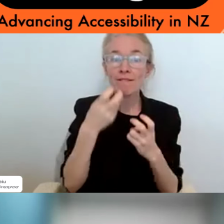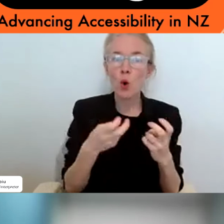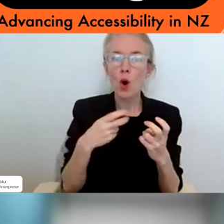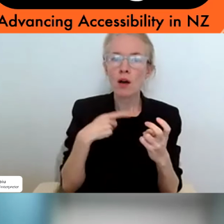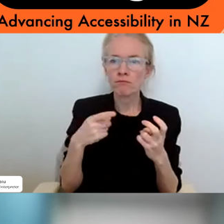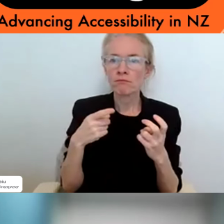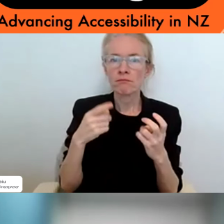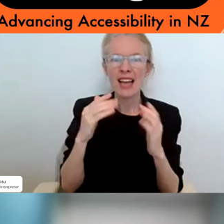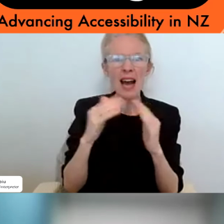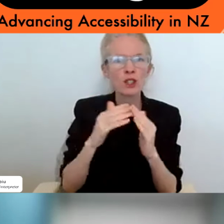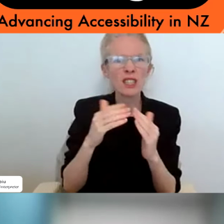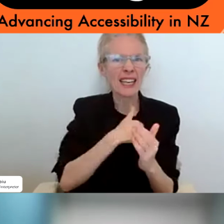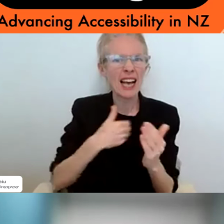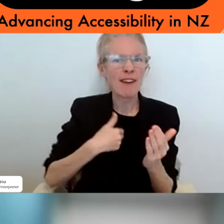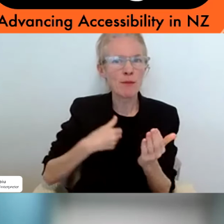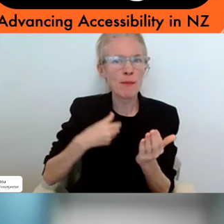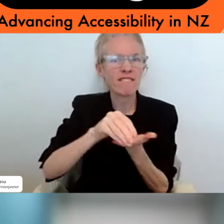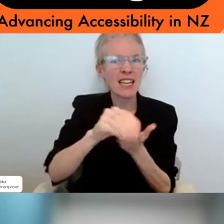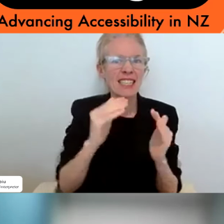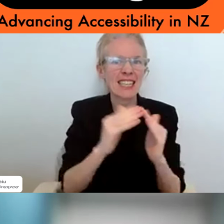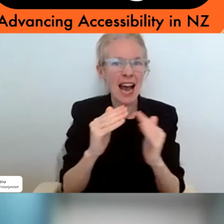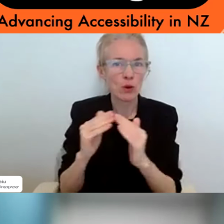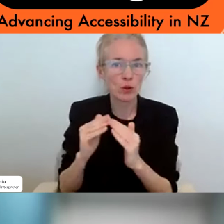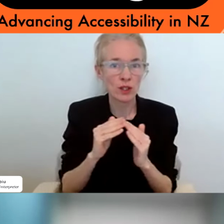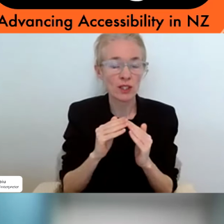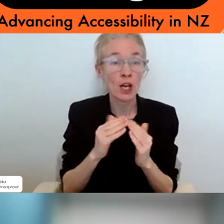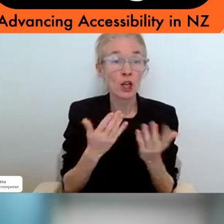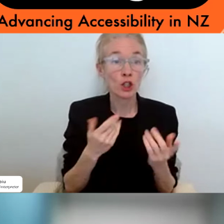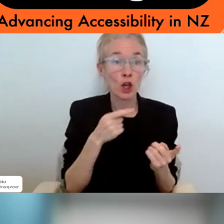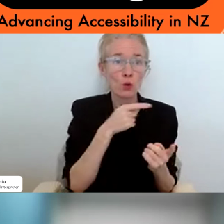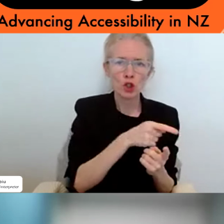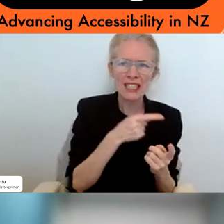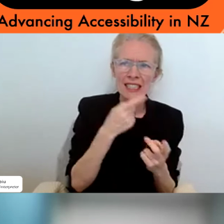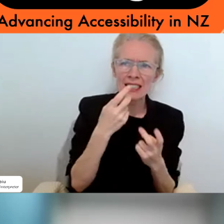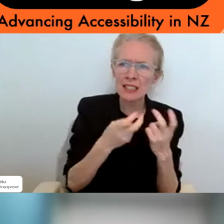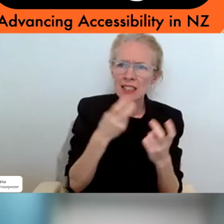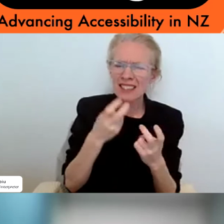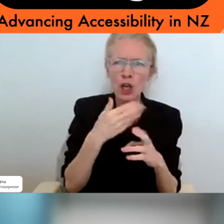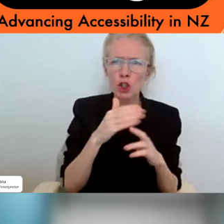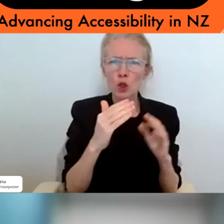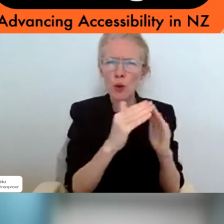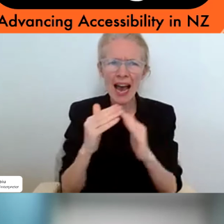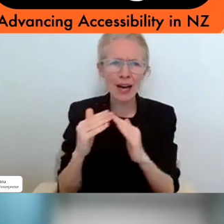lot of the newer designs don't have the hat or the smoke alarms